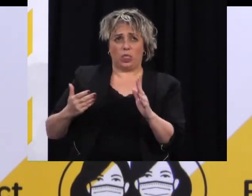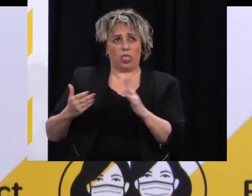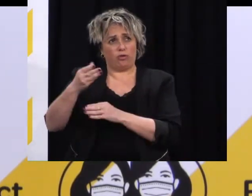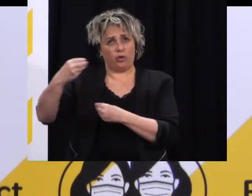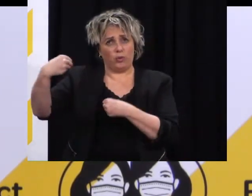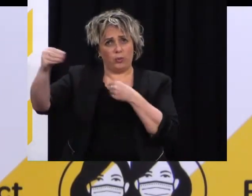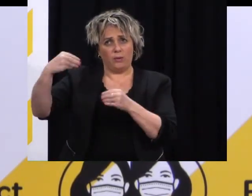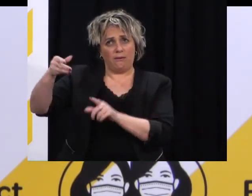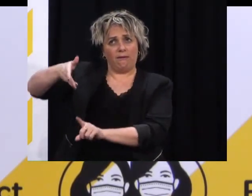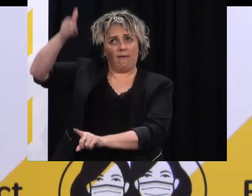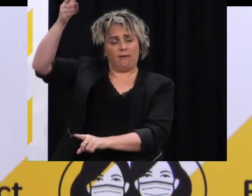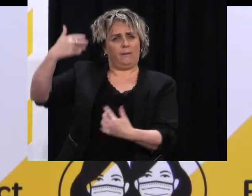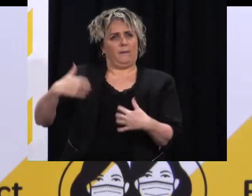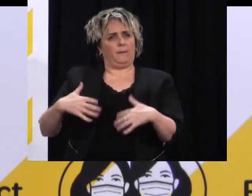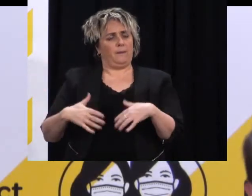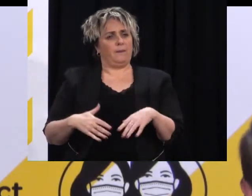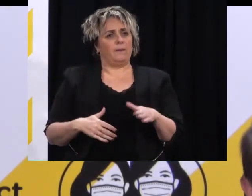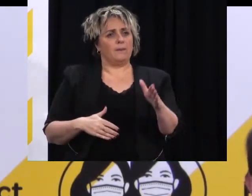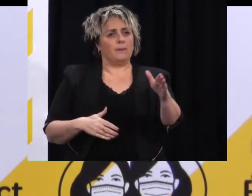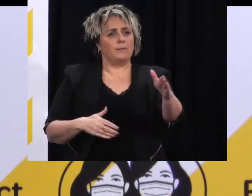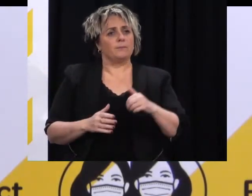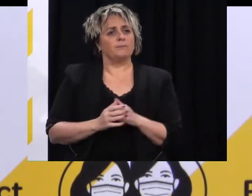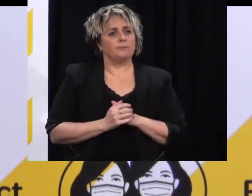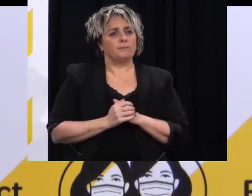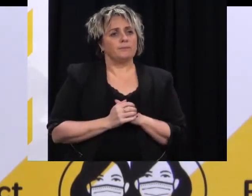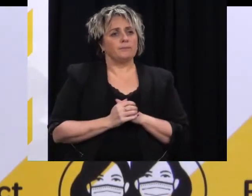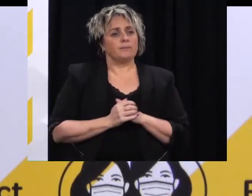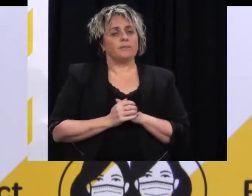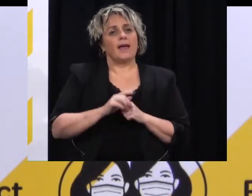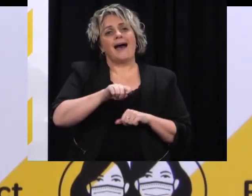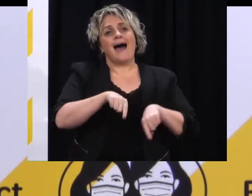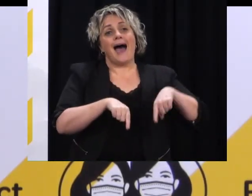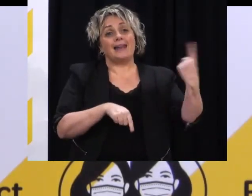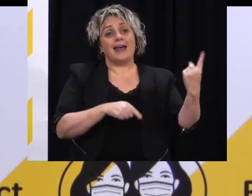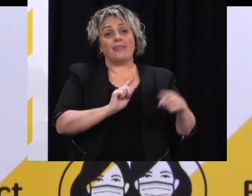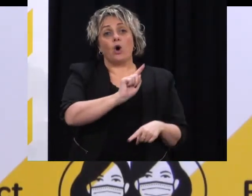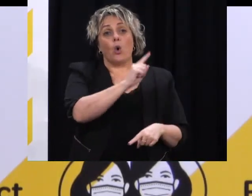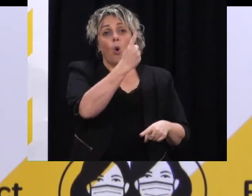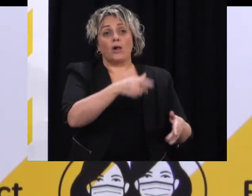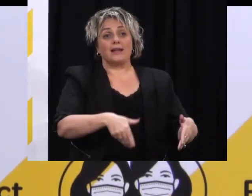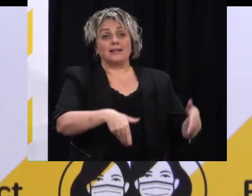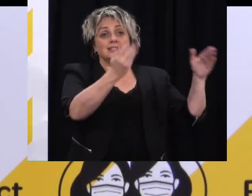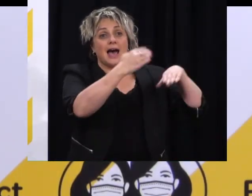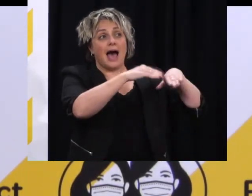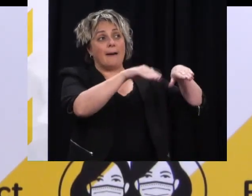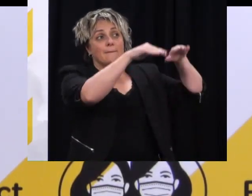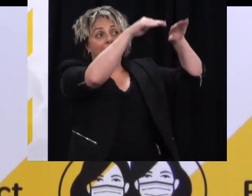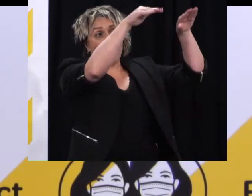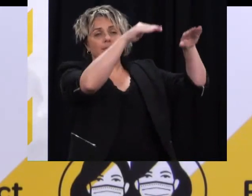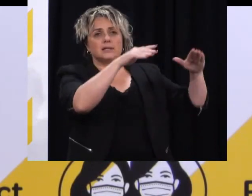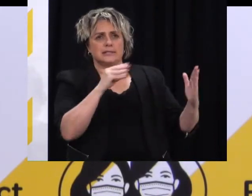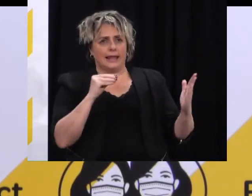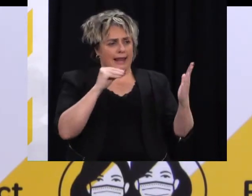that really does just